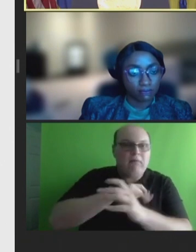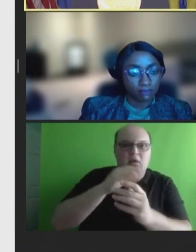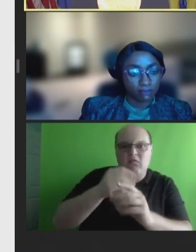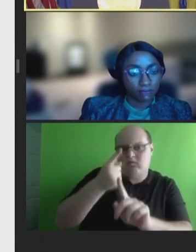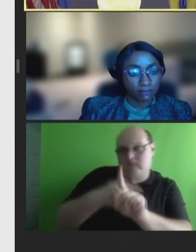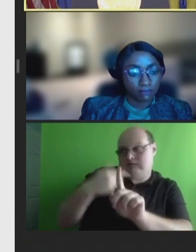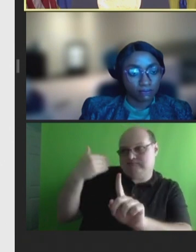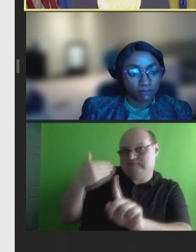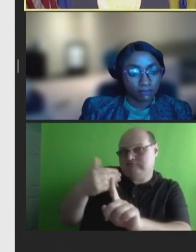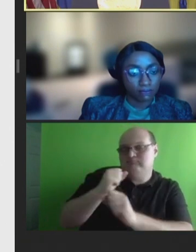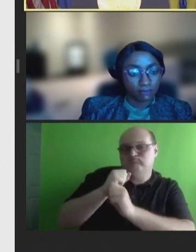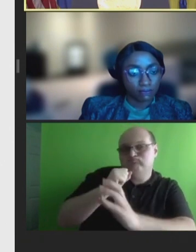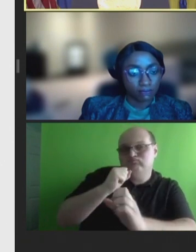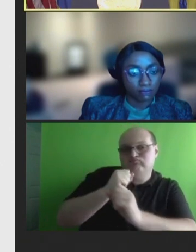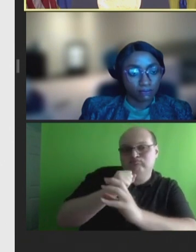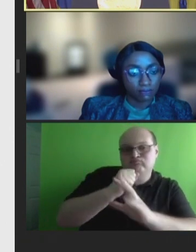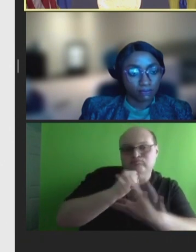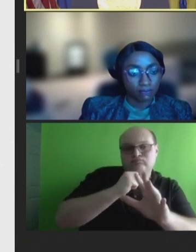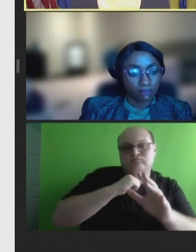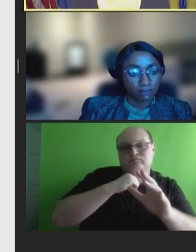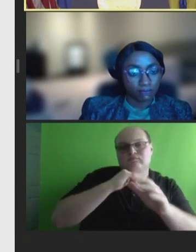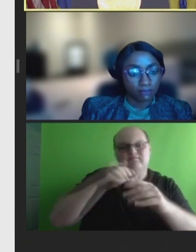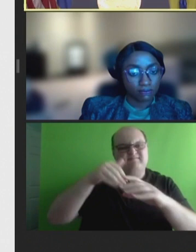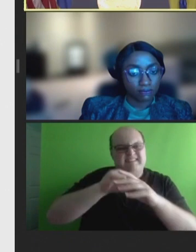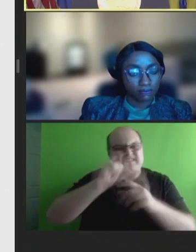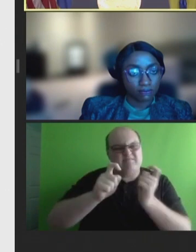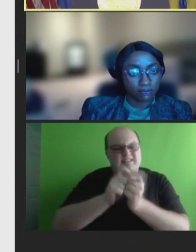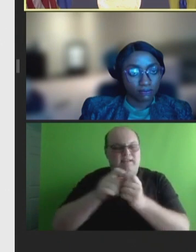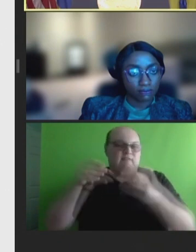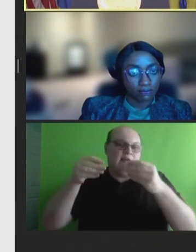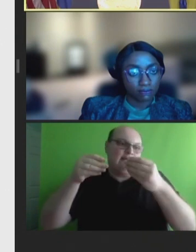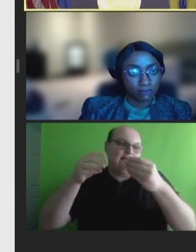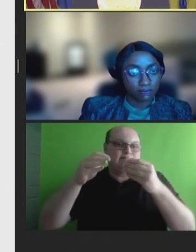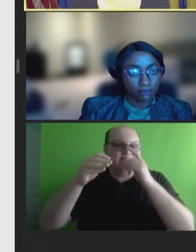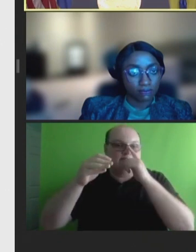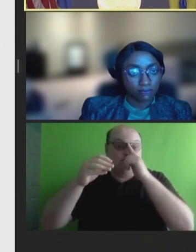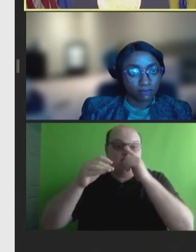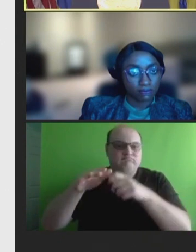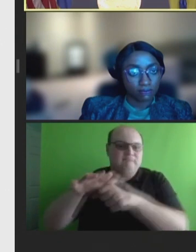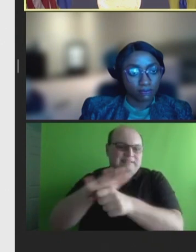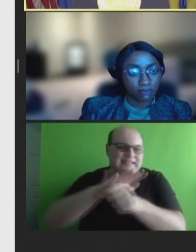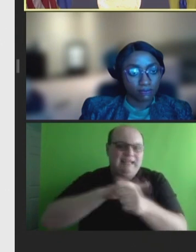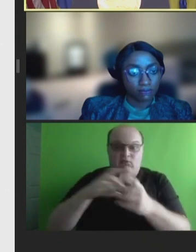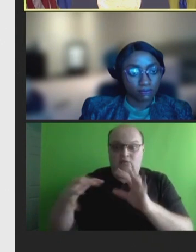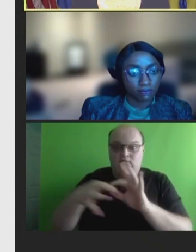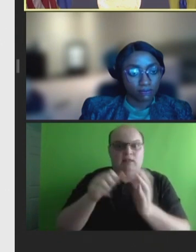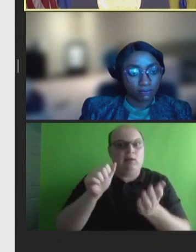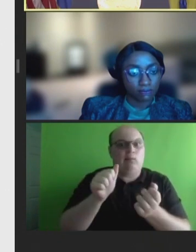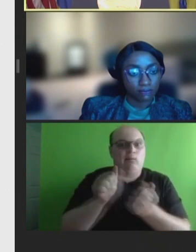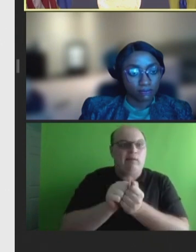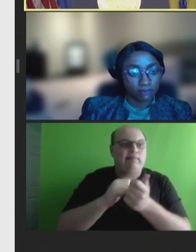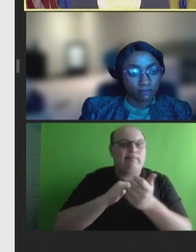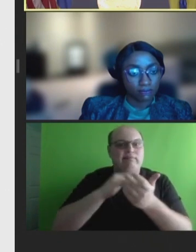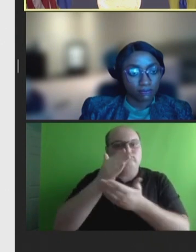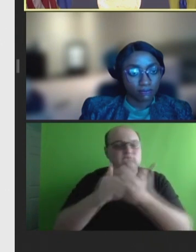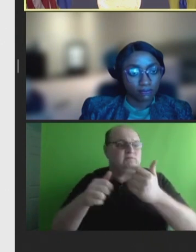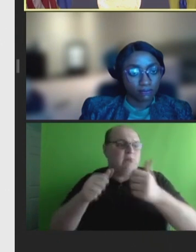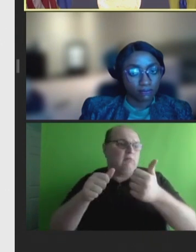through -- in selected markets. And those are associated with some of the areas that we are